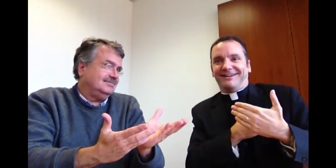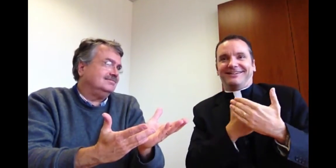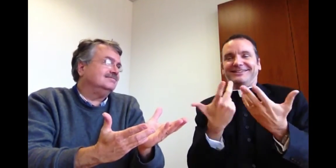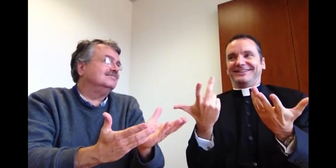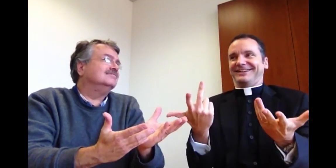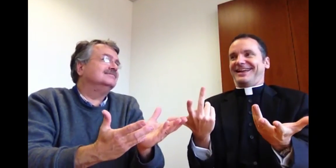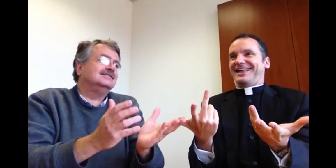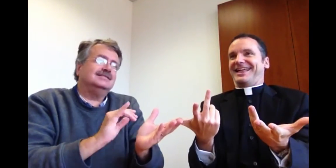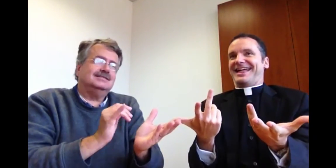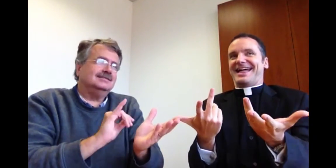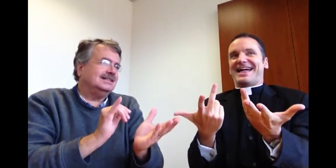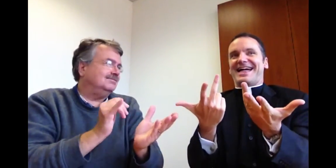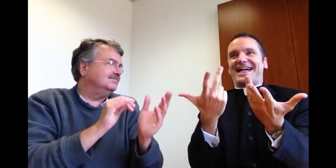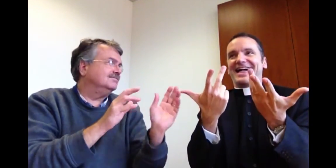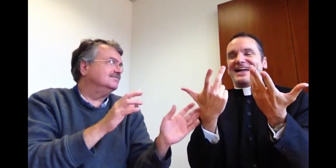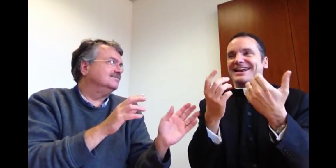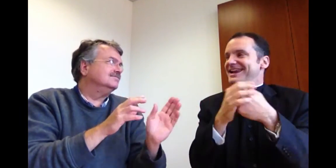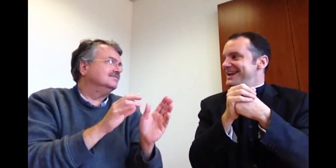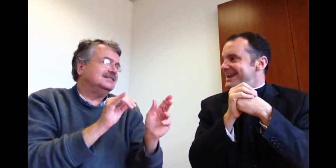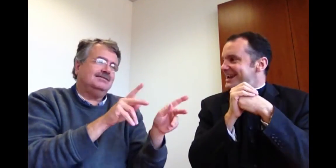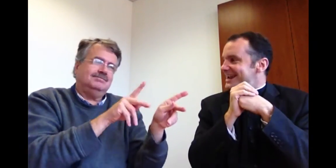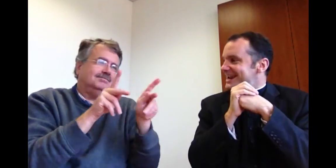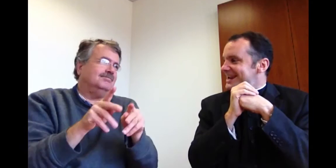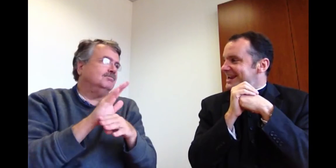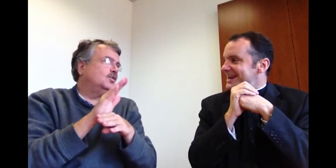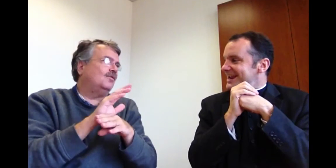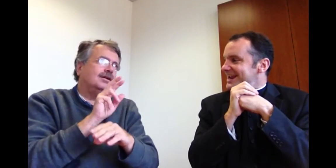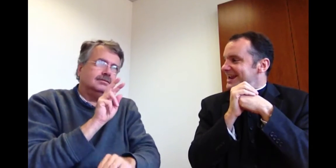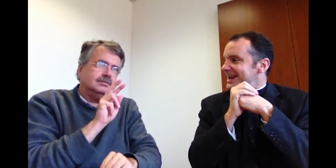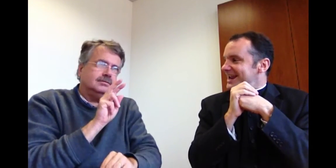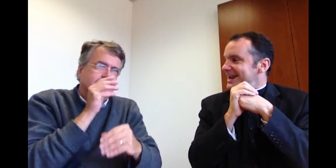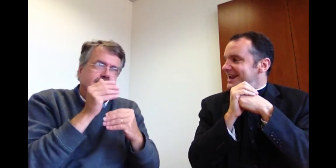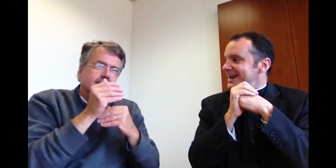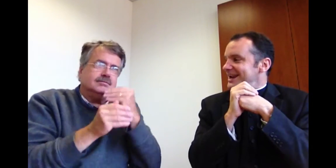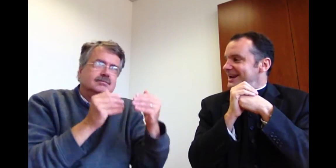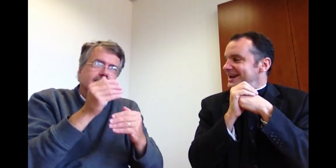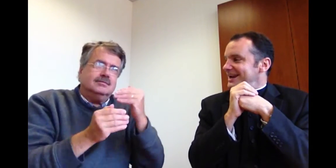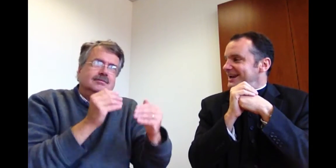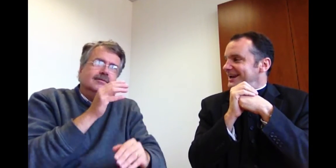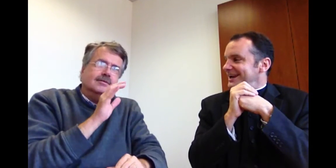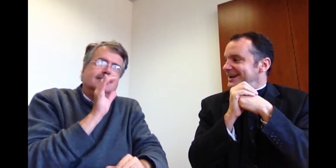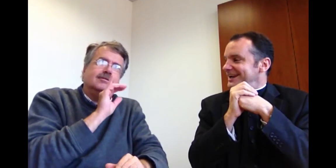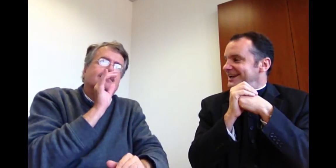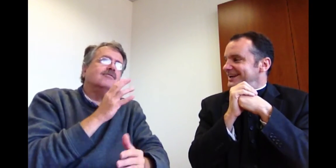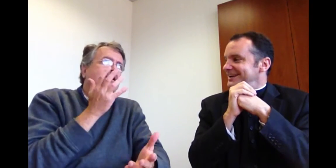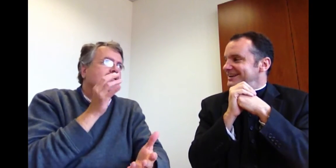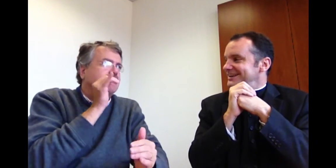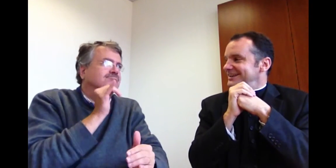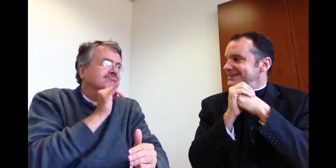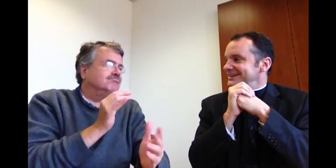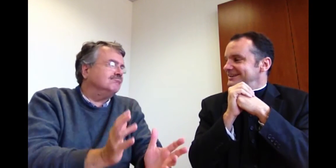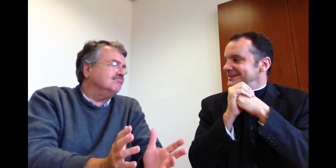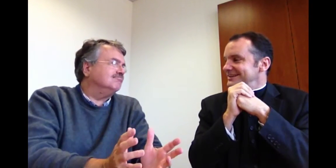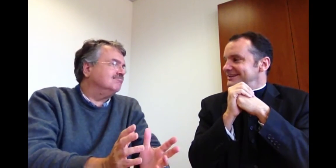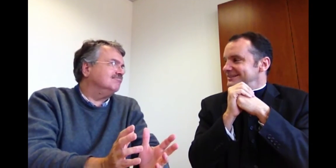As I read it, my heart was pounding! I experienced the same while watching the movie. As it went along, I was really astounded!